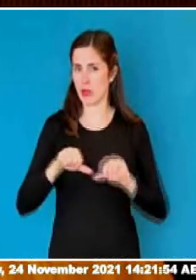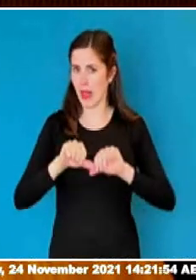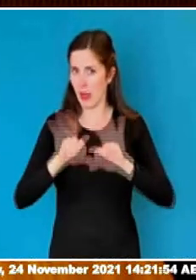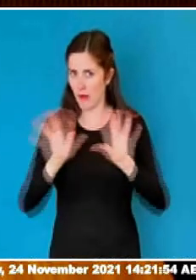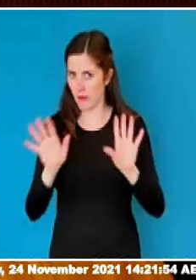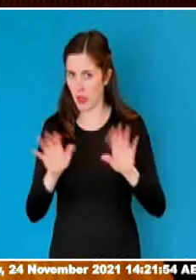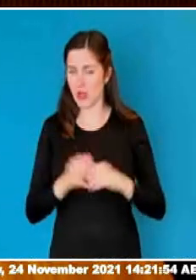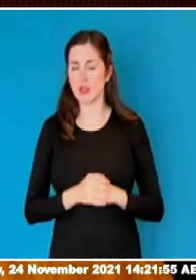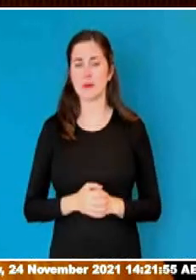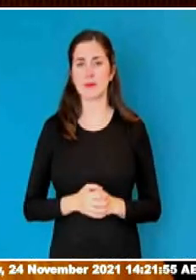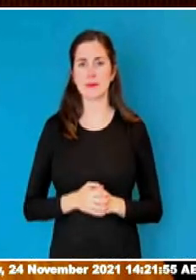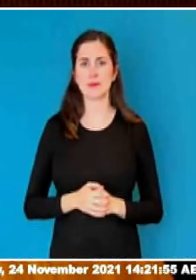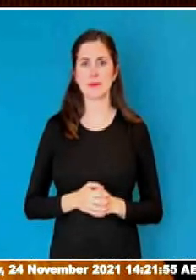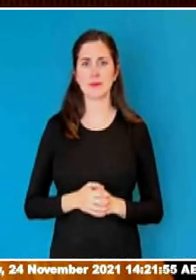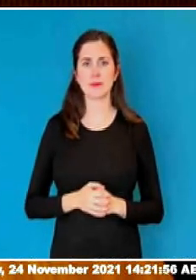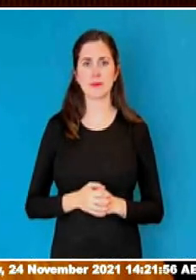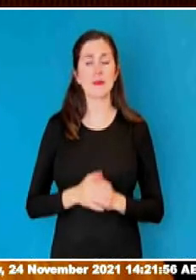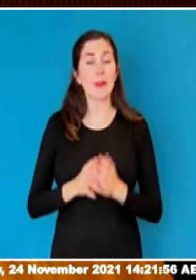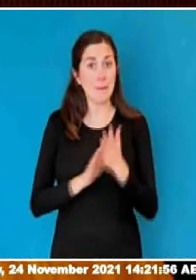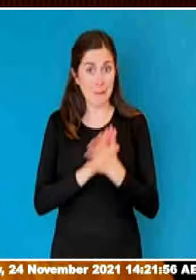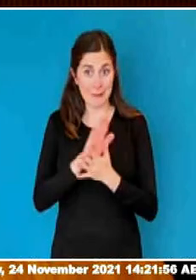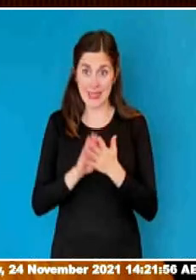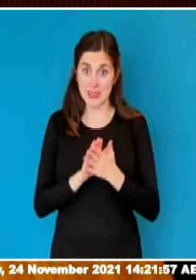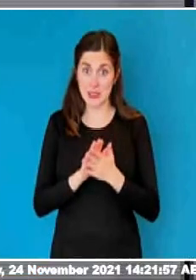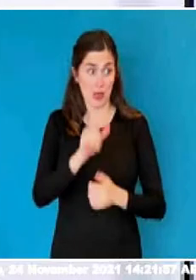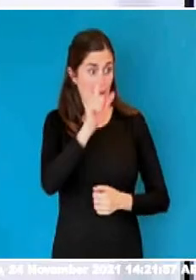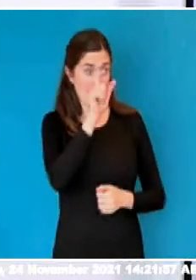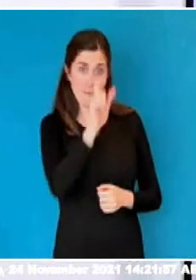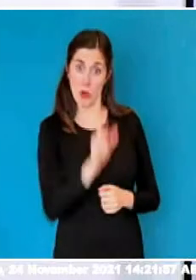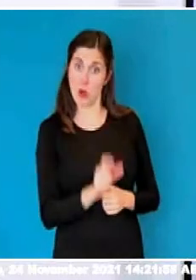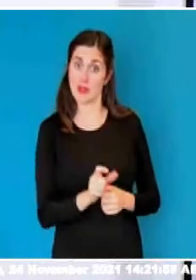You're not saying having a disability is the risk?